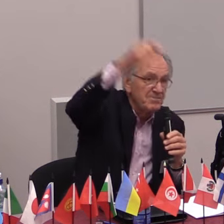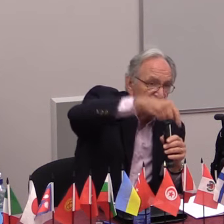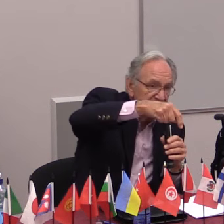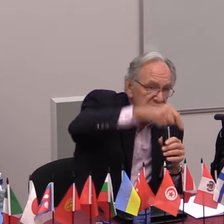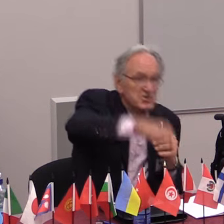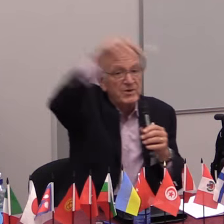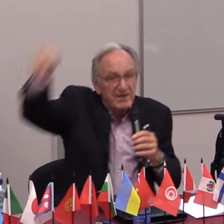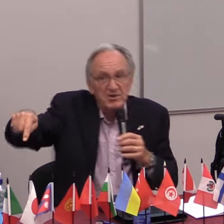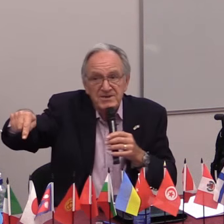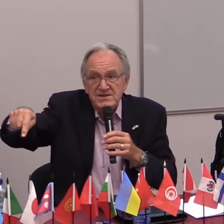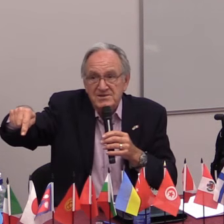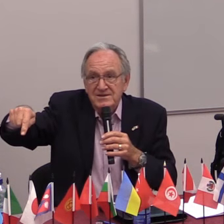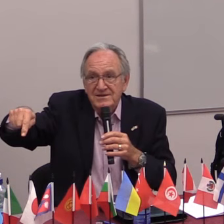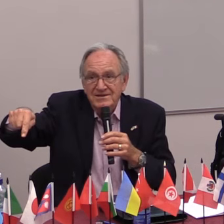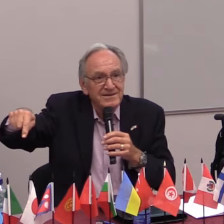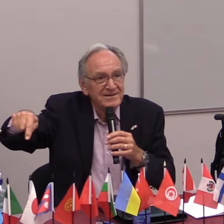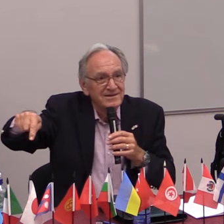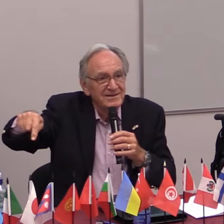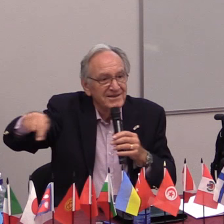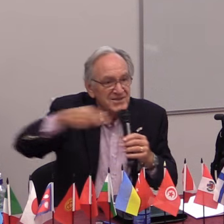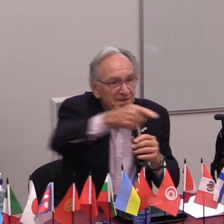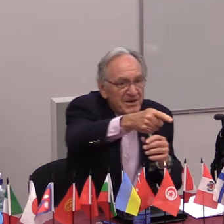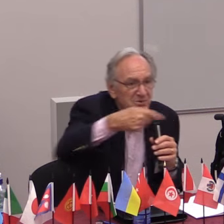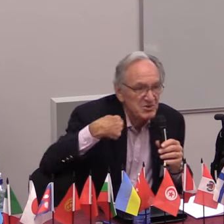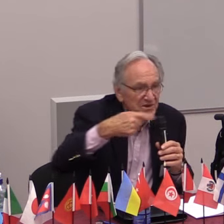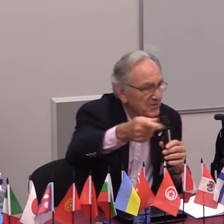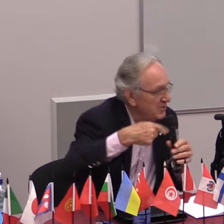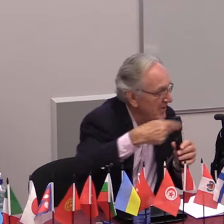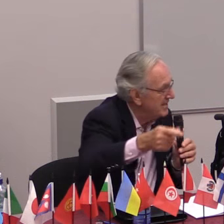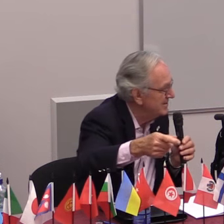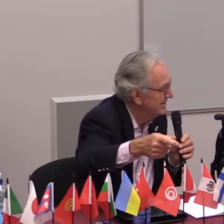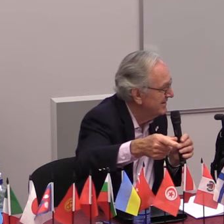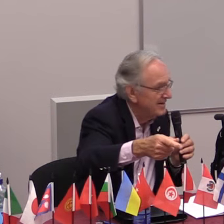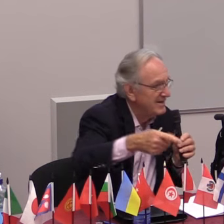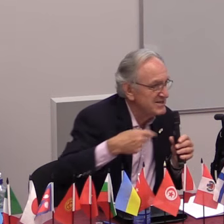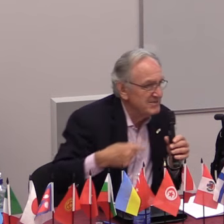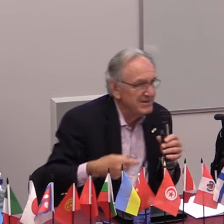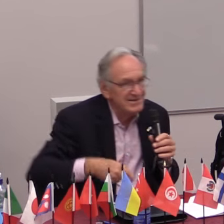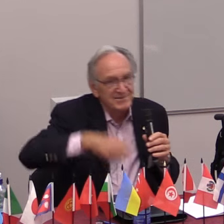It's a business suing another business. It's not people suing for their rights and disability.